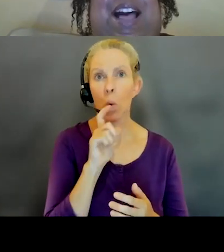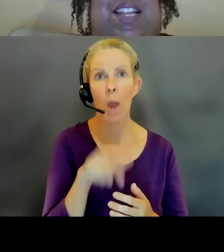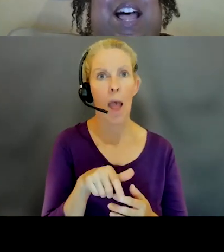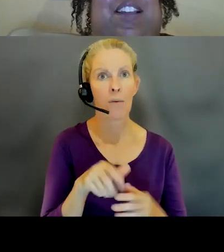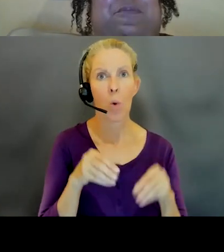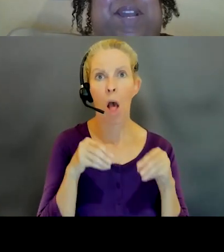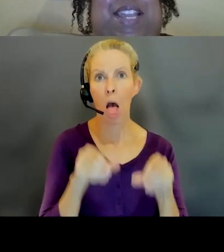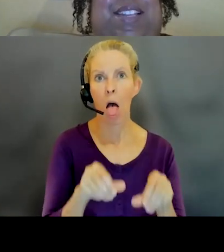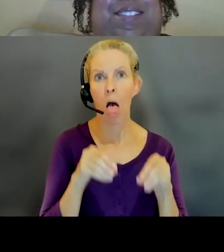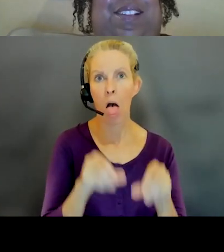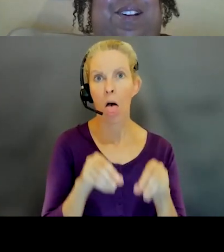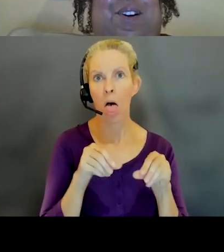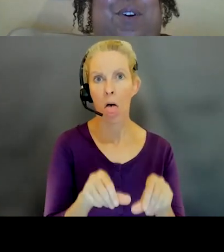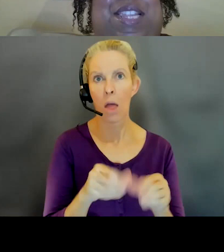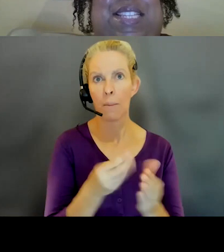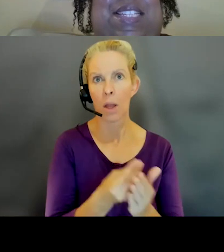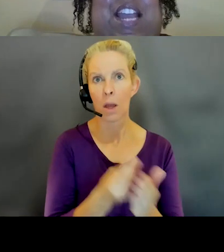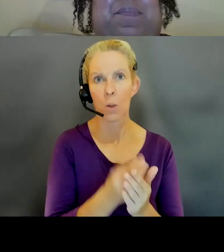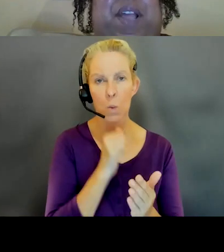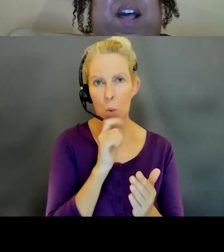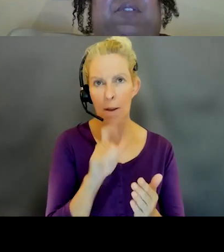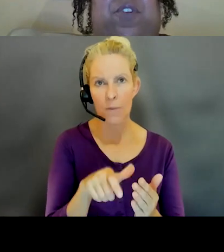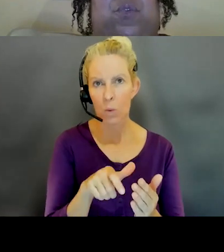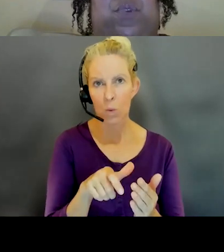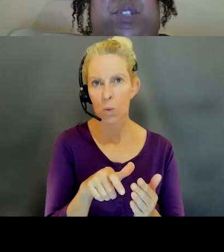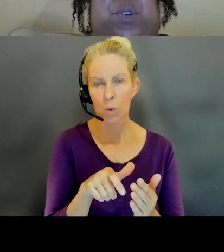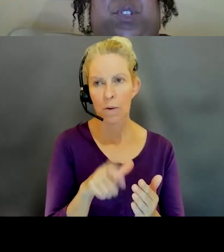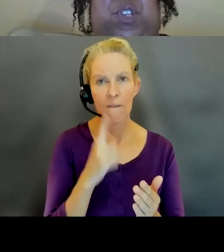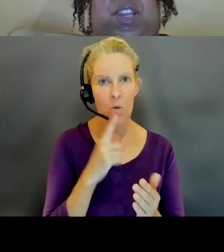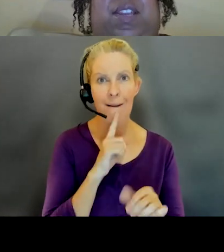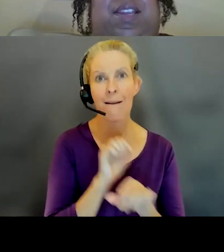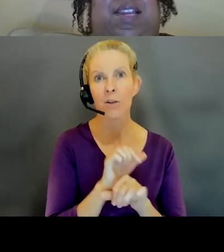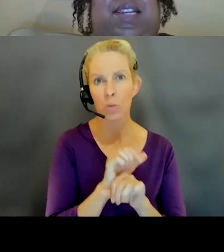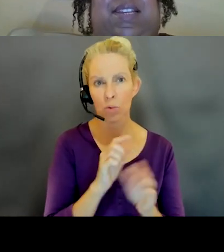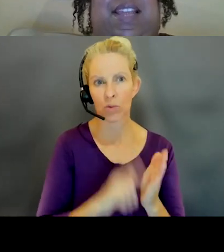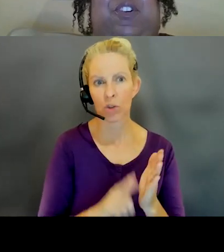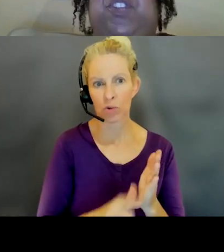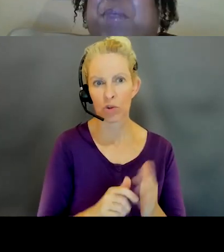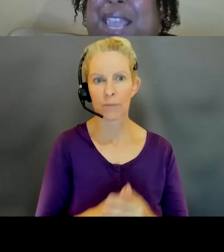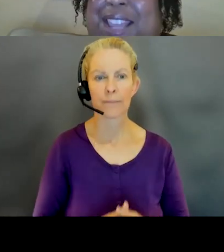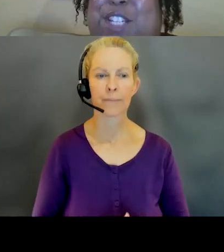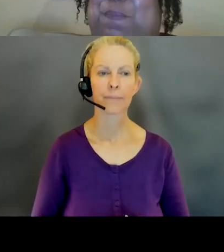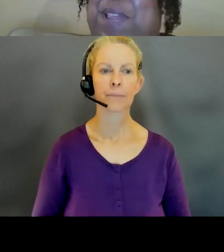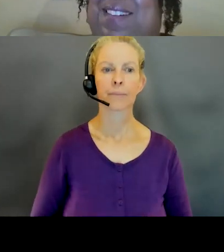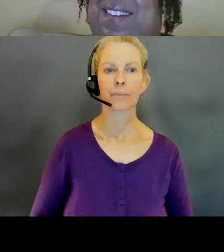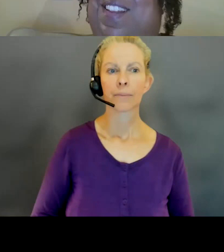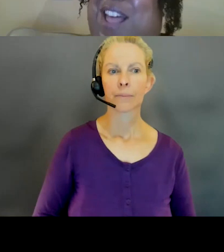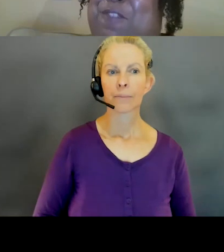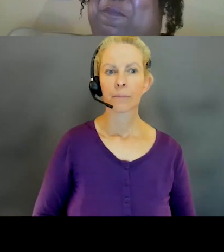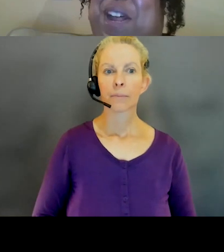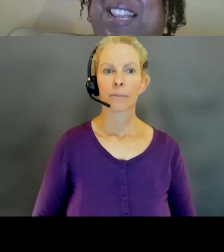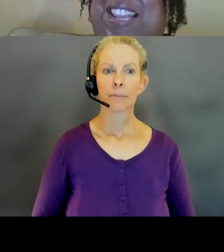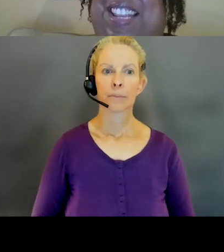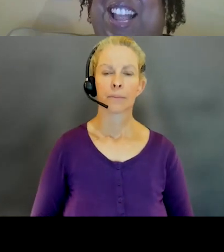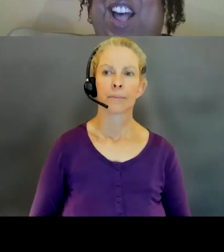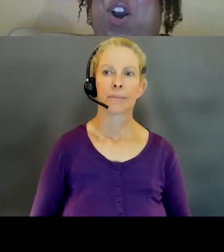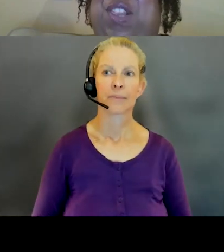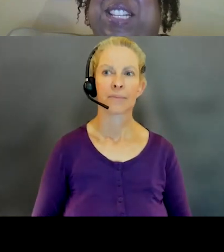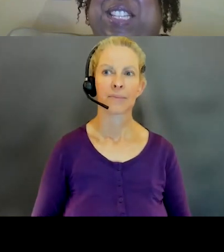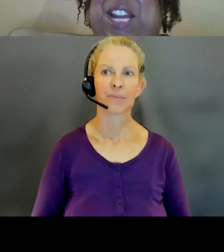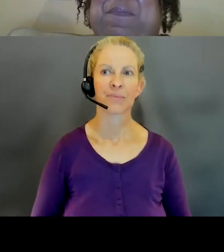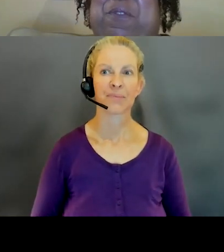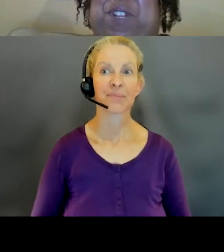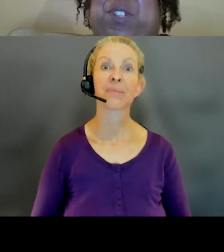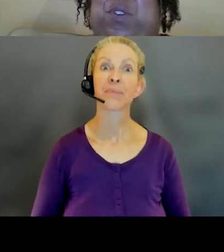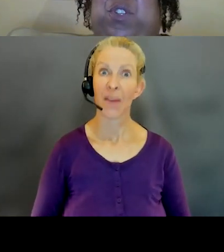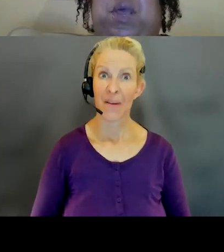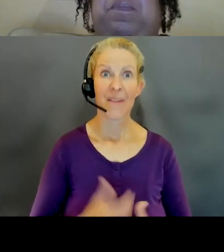a lot of money. On this type of research. Now, you can spend a lot of money on this type of research,